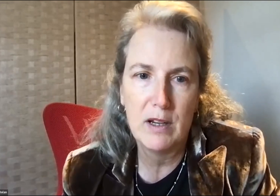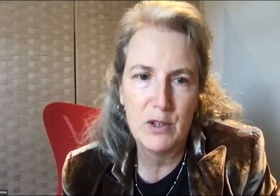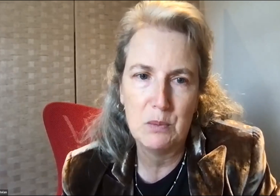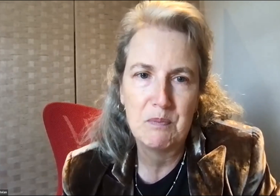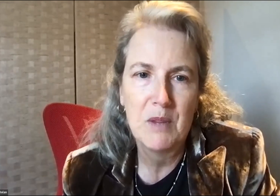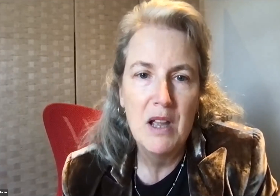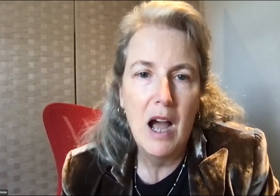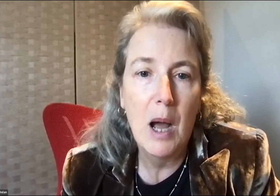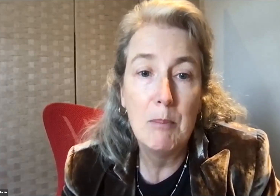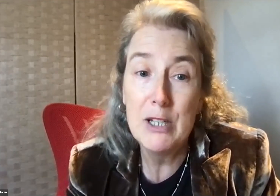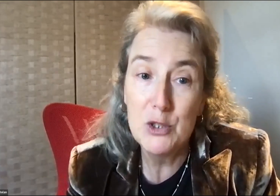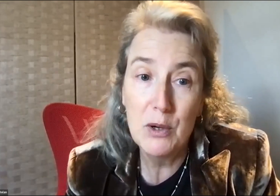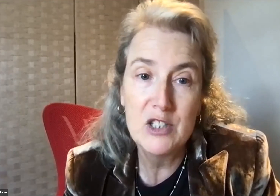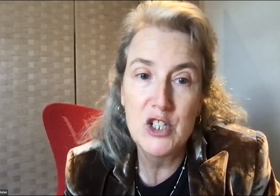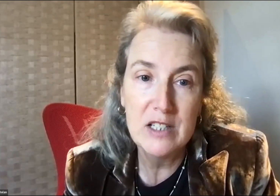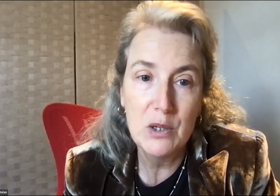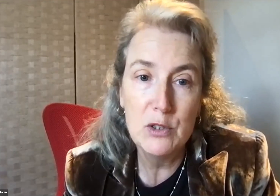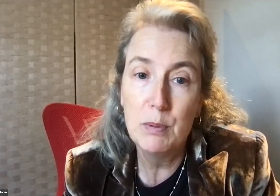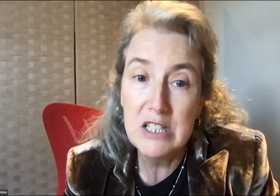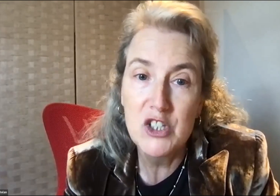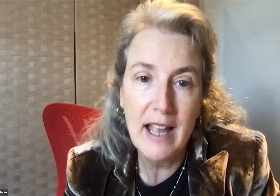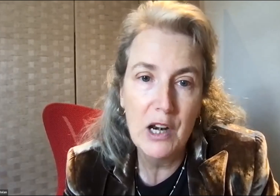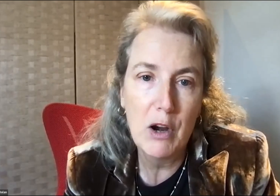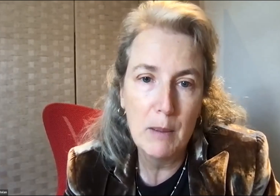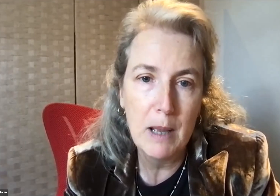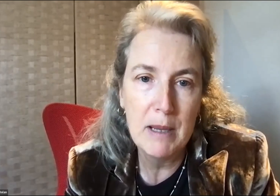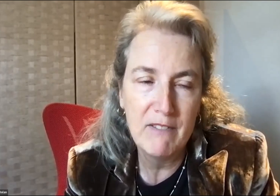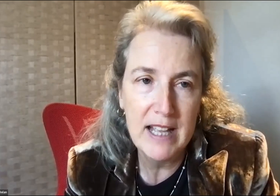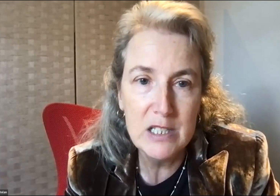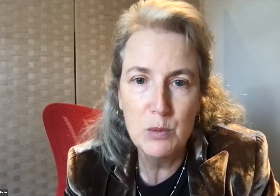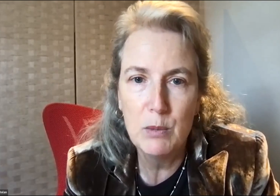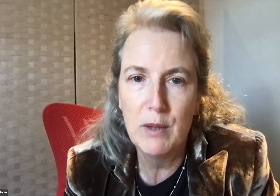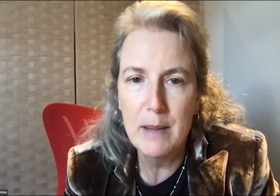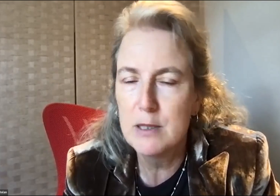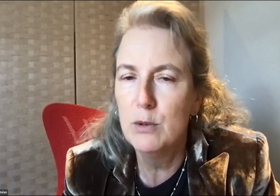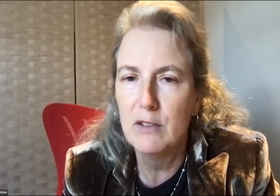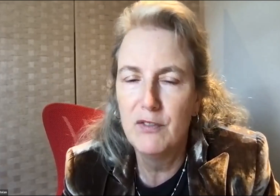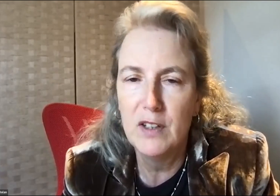Each and every one of you. be sure, as Jeanine told you, please check out our upcoming events.